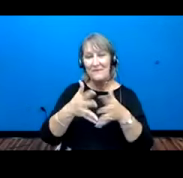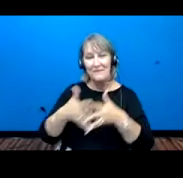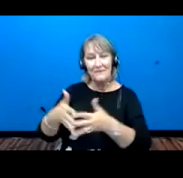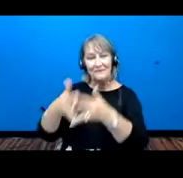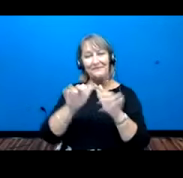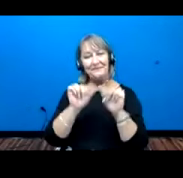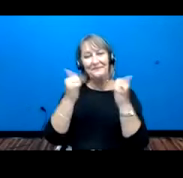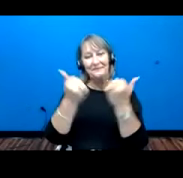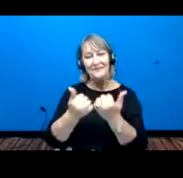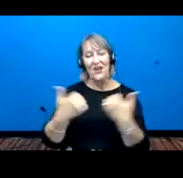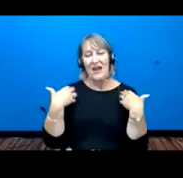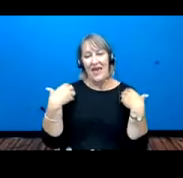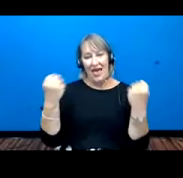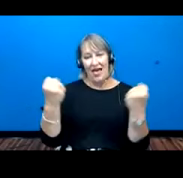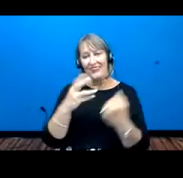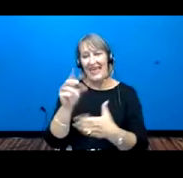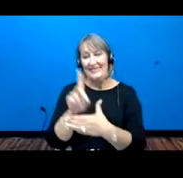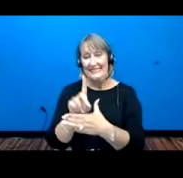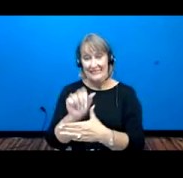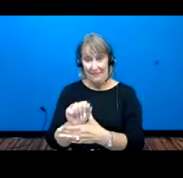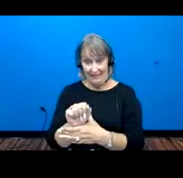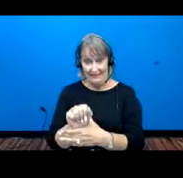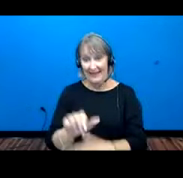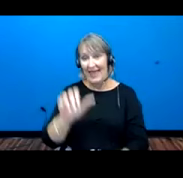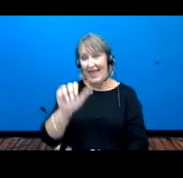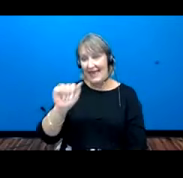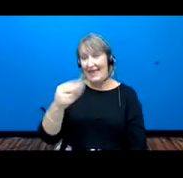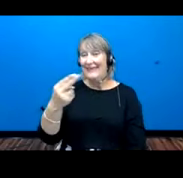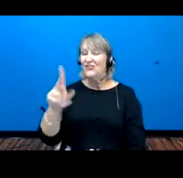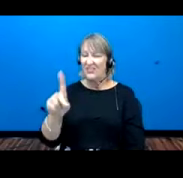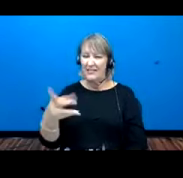on Health and Disability, AAHD, as many of us know them.